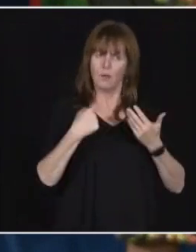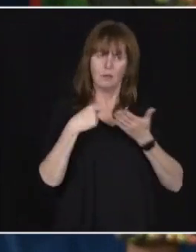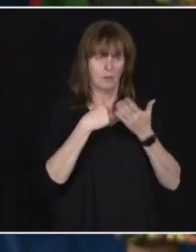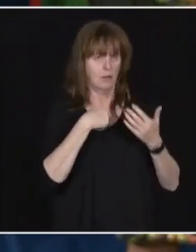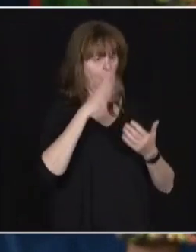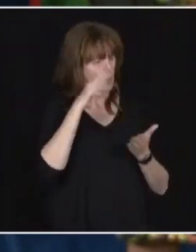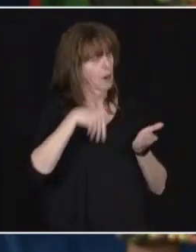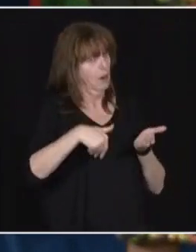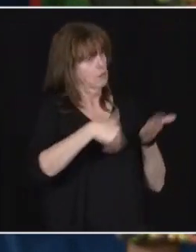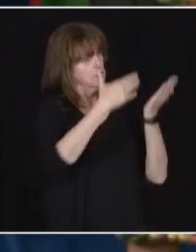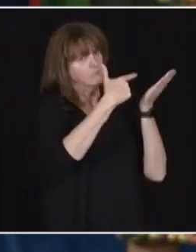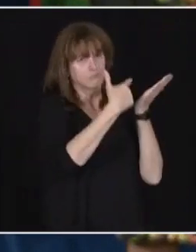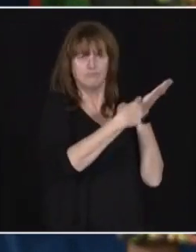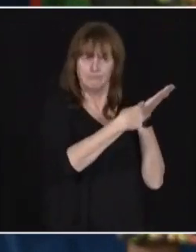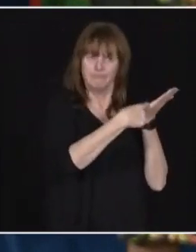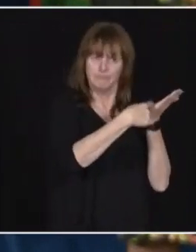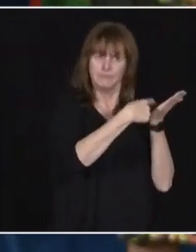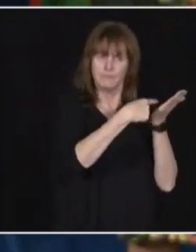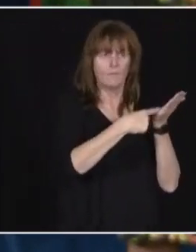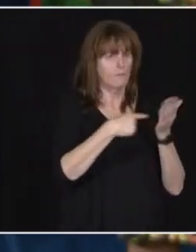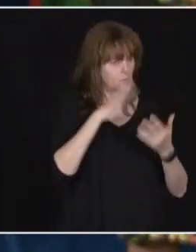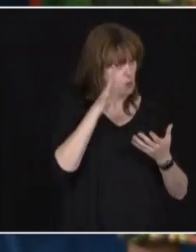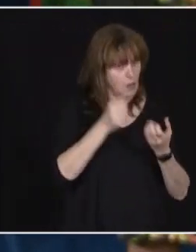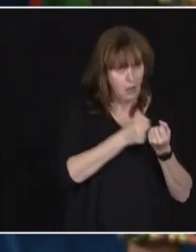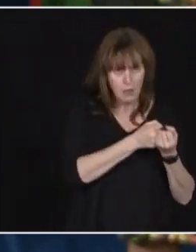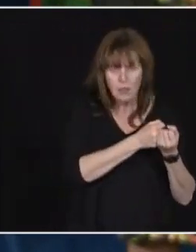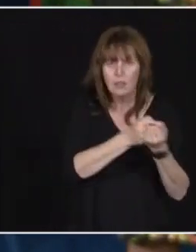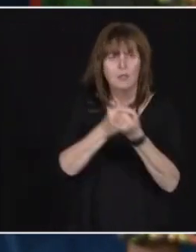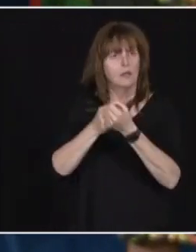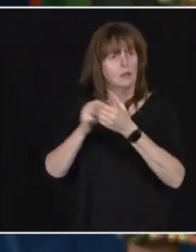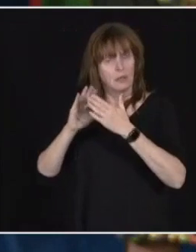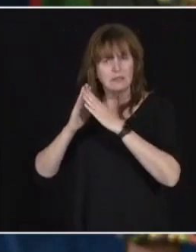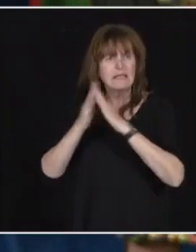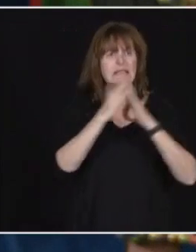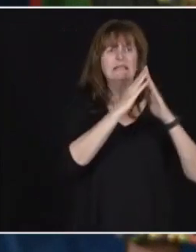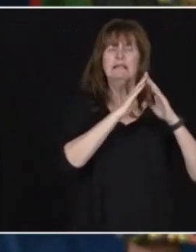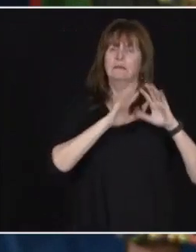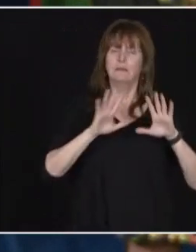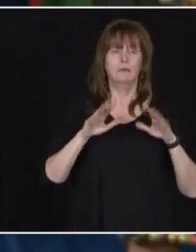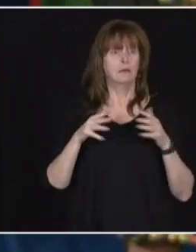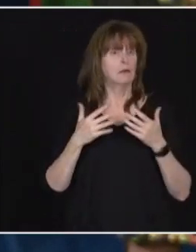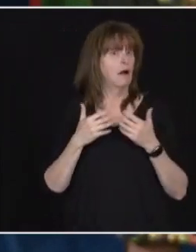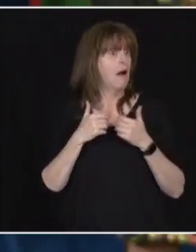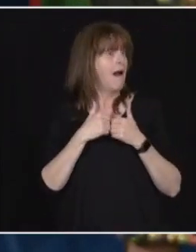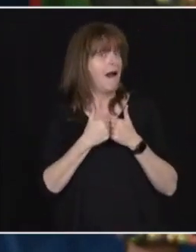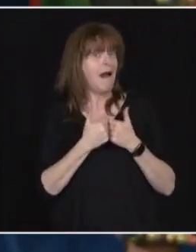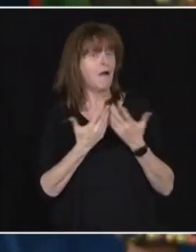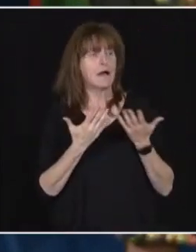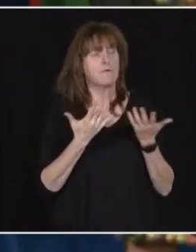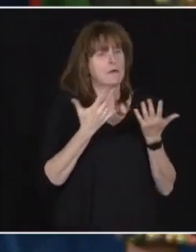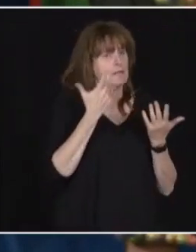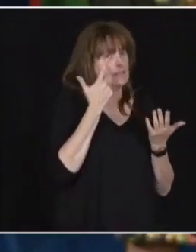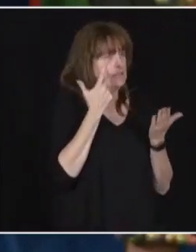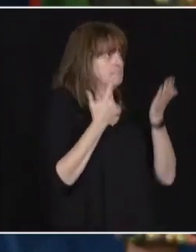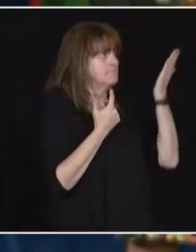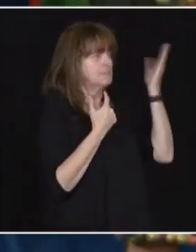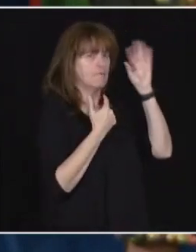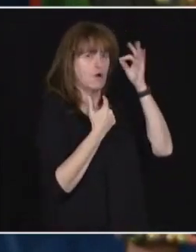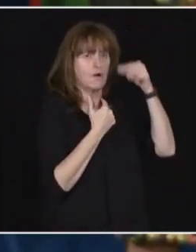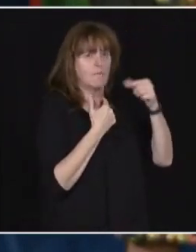because it's very concerning but we will be at the table for the municipalities, to what degree? We will have to see what the federal government comes up